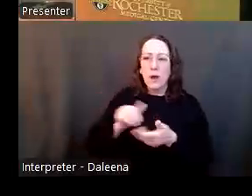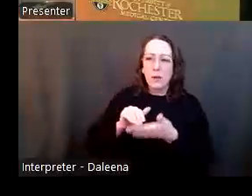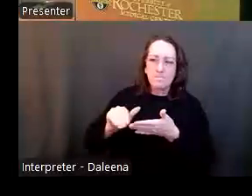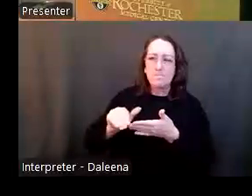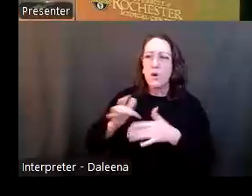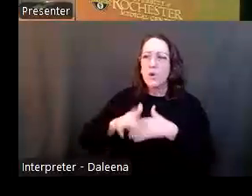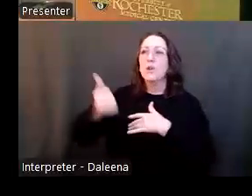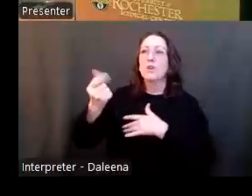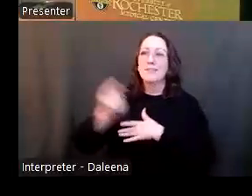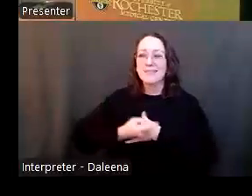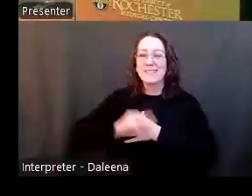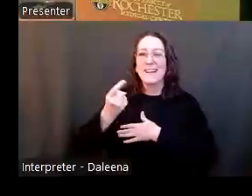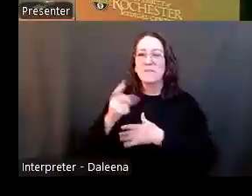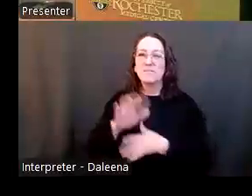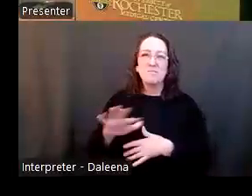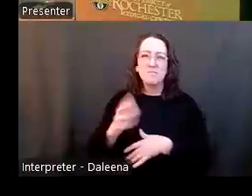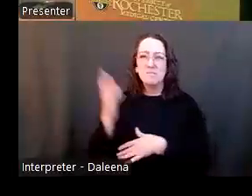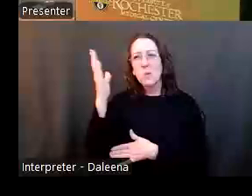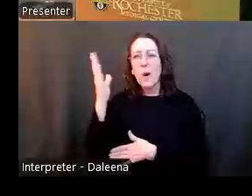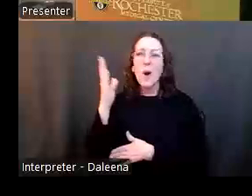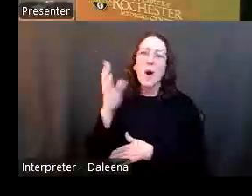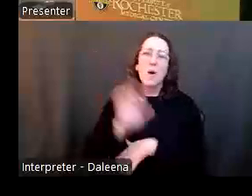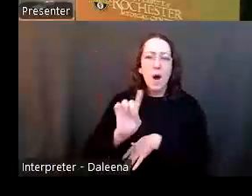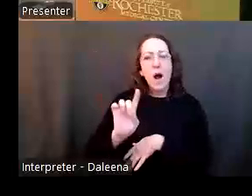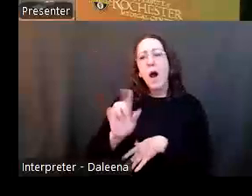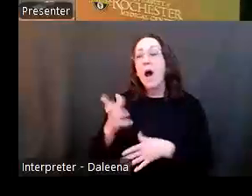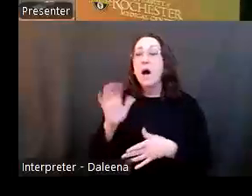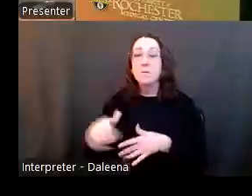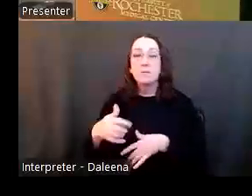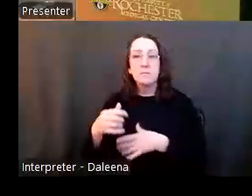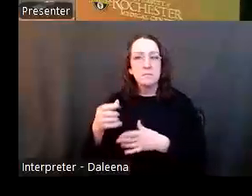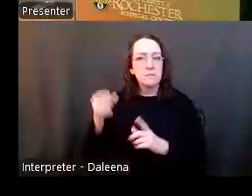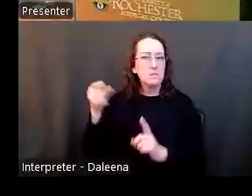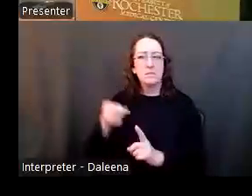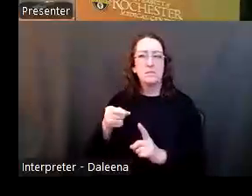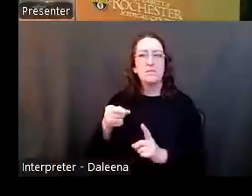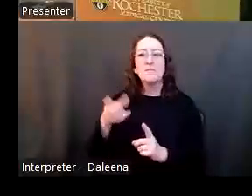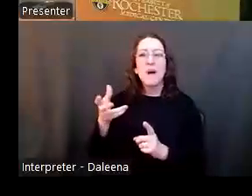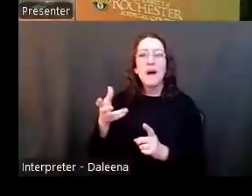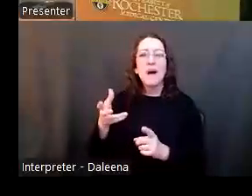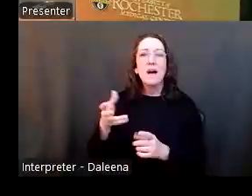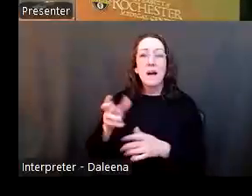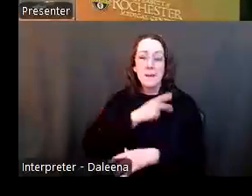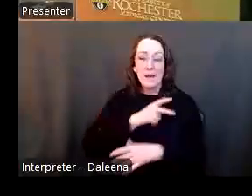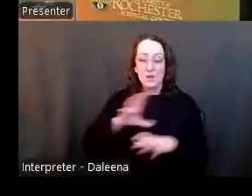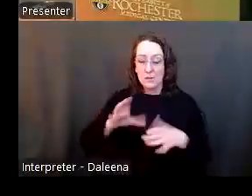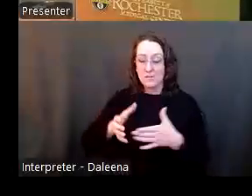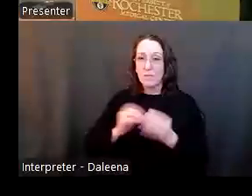so around 12 1:00 um the idea in that is that this patient population has more resources available